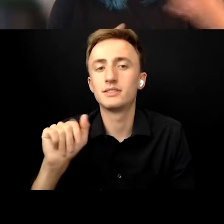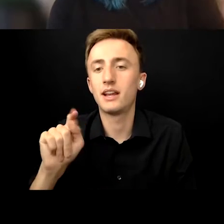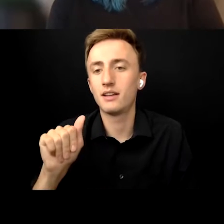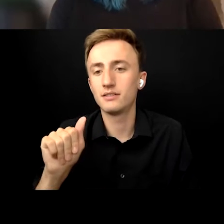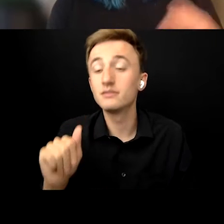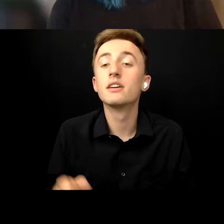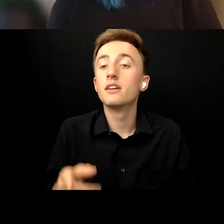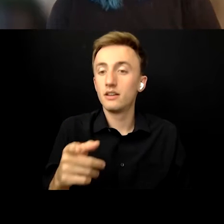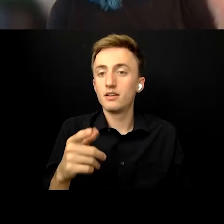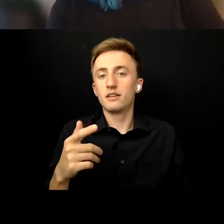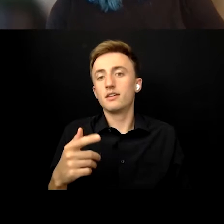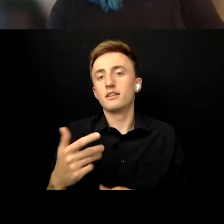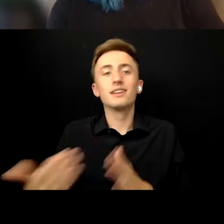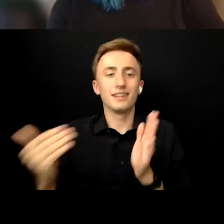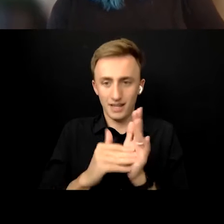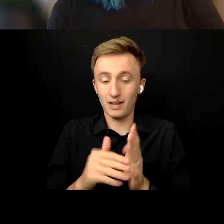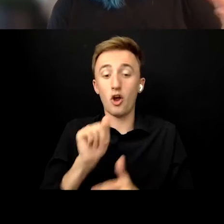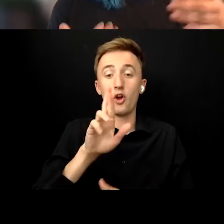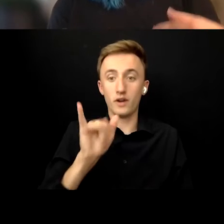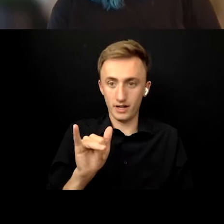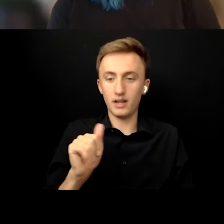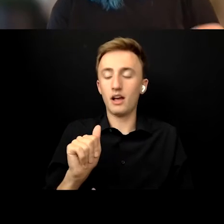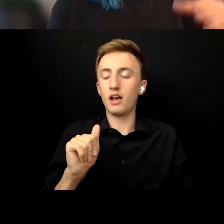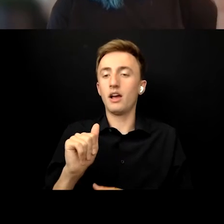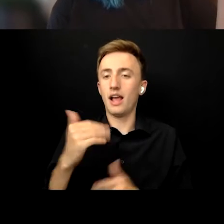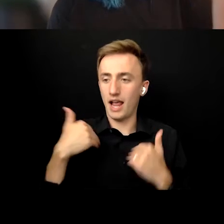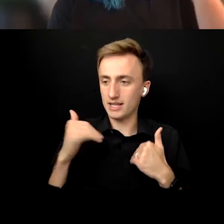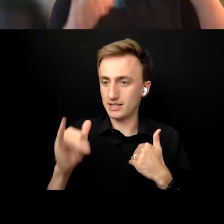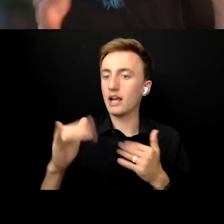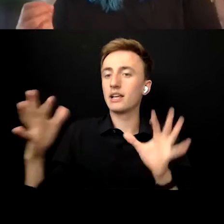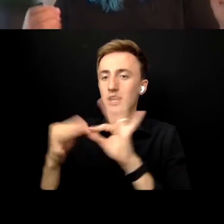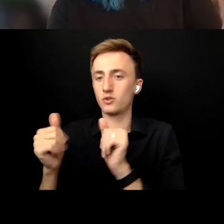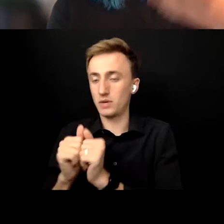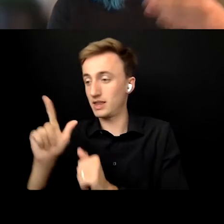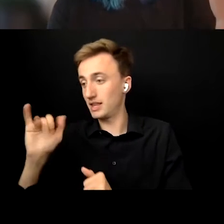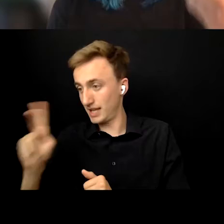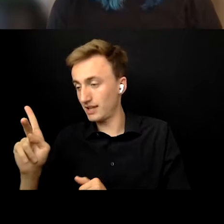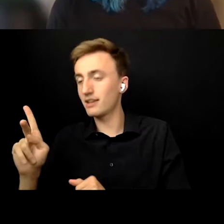makes that connection between that heading text and the link so it pulls the text of the link down